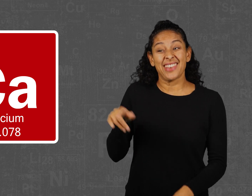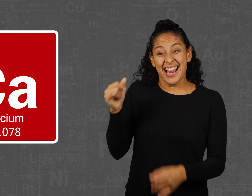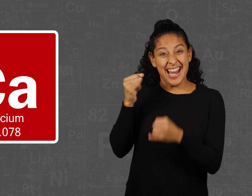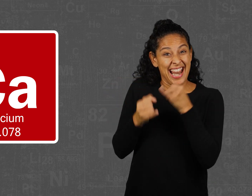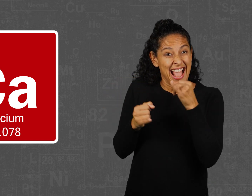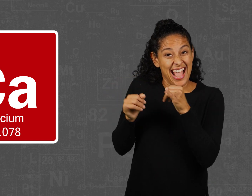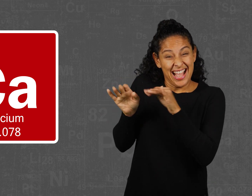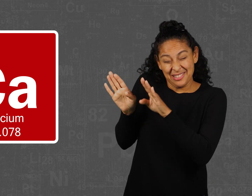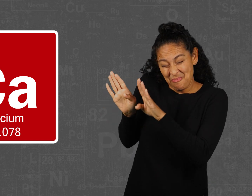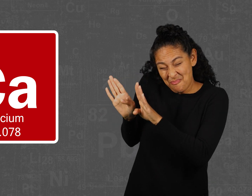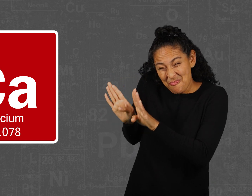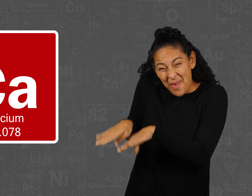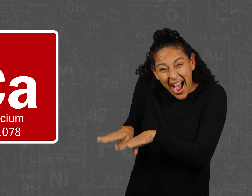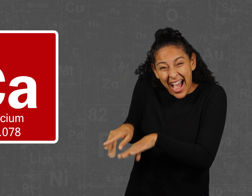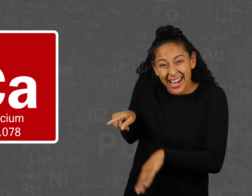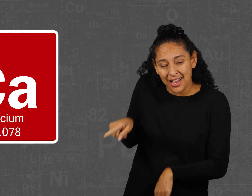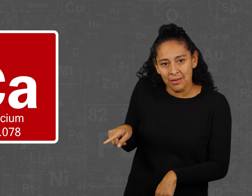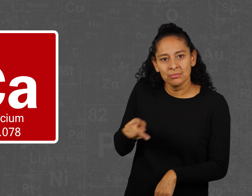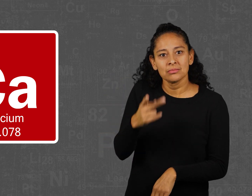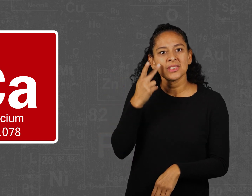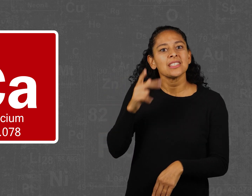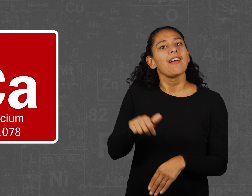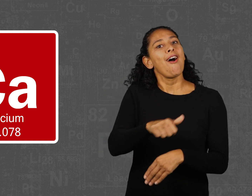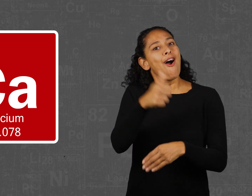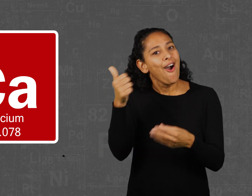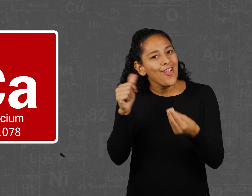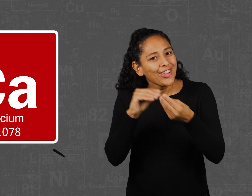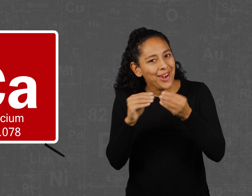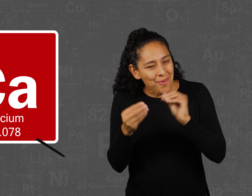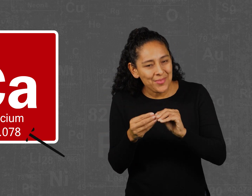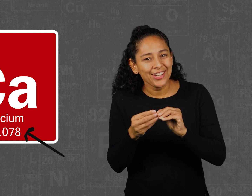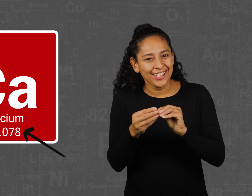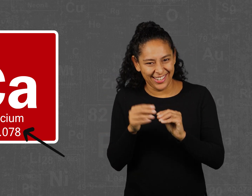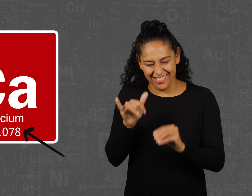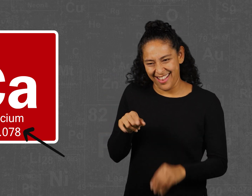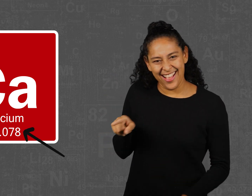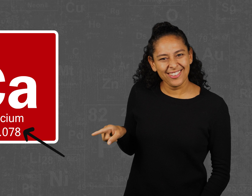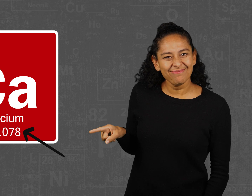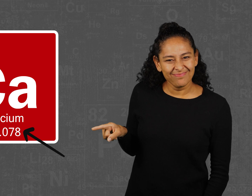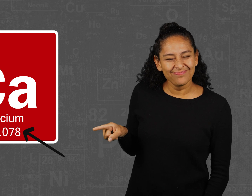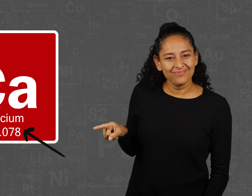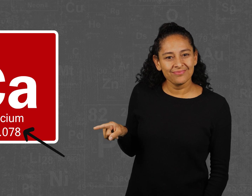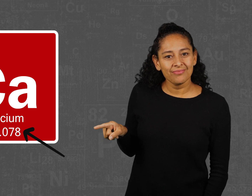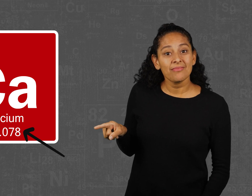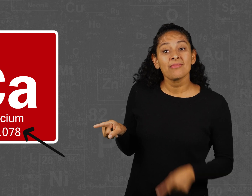At the very bottom you will see another number.